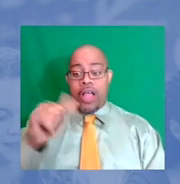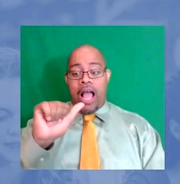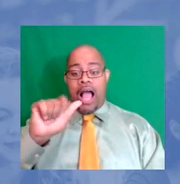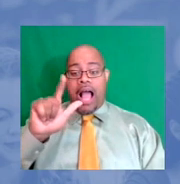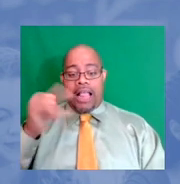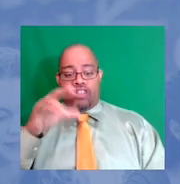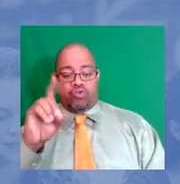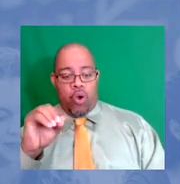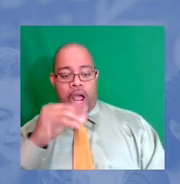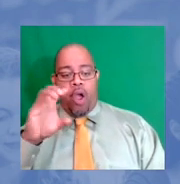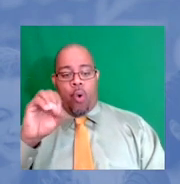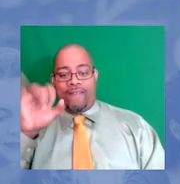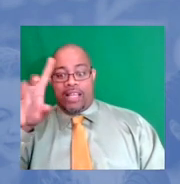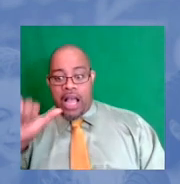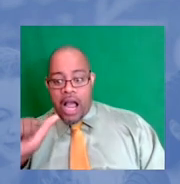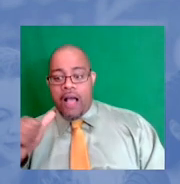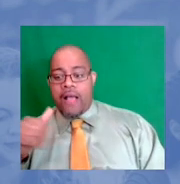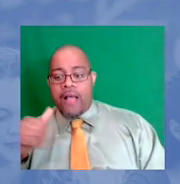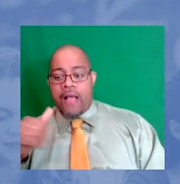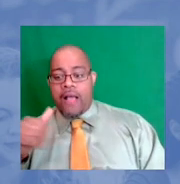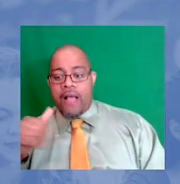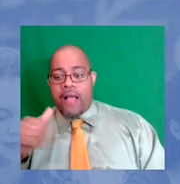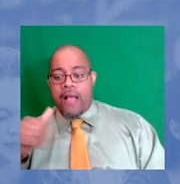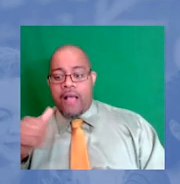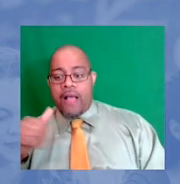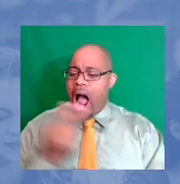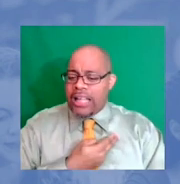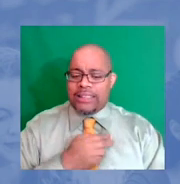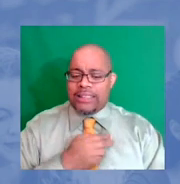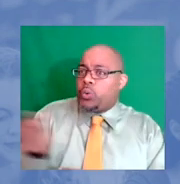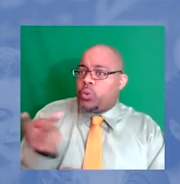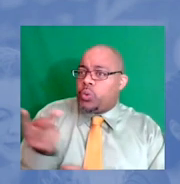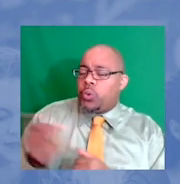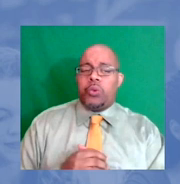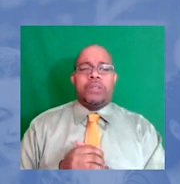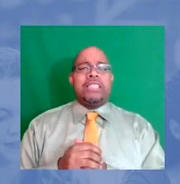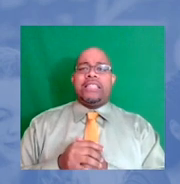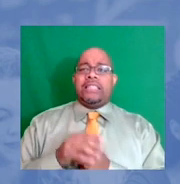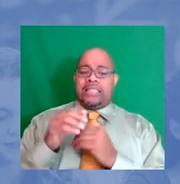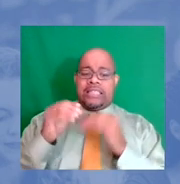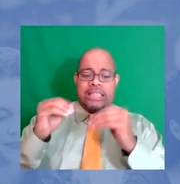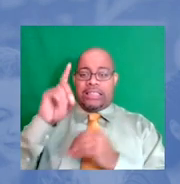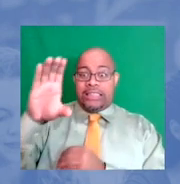THANK YOU FOR JOINING US AND BOTH OF YOU D.C. TEACHER OF THE YEAR, COUNSEL YOU ARE ON THE